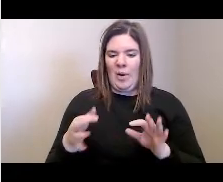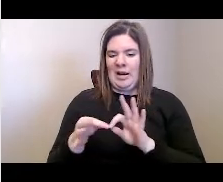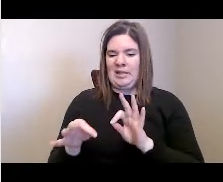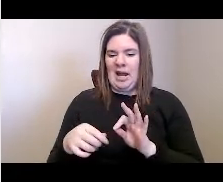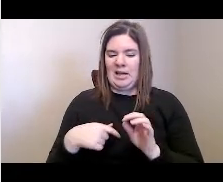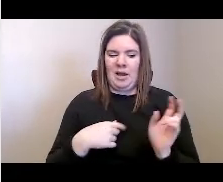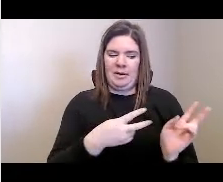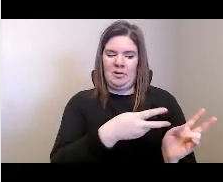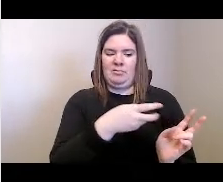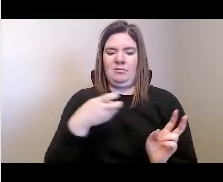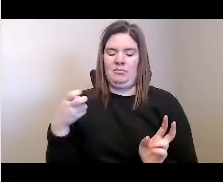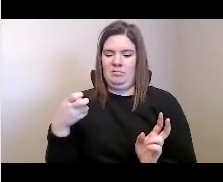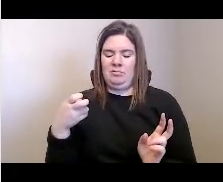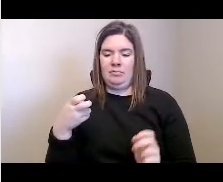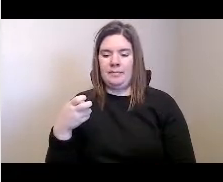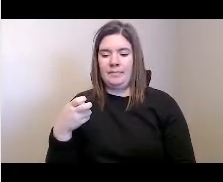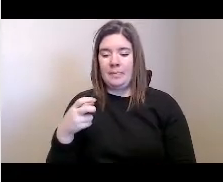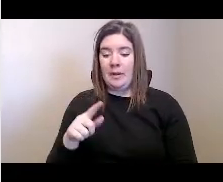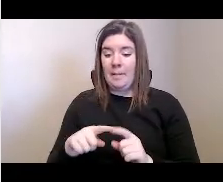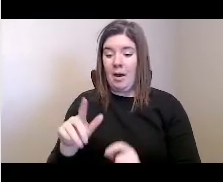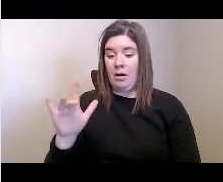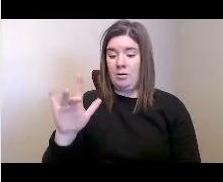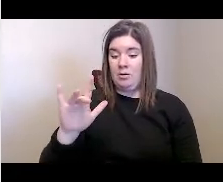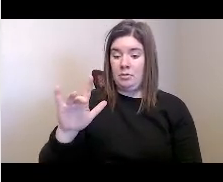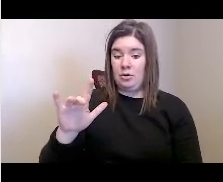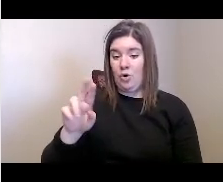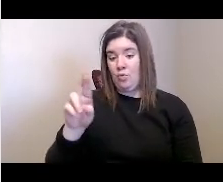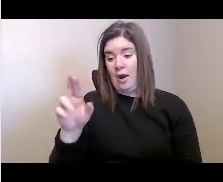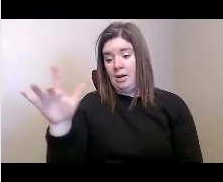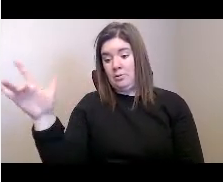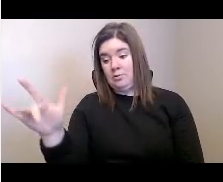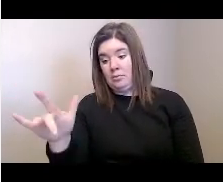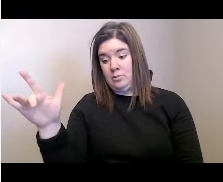but I can right click on this group. And again, I can go to edit alt text